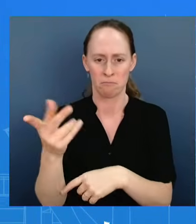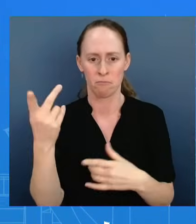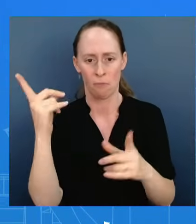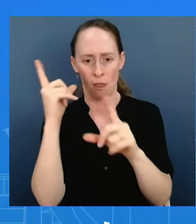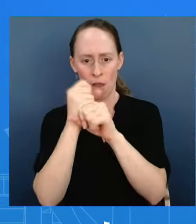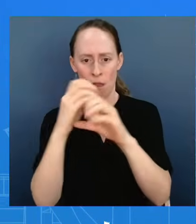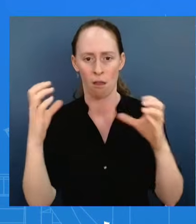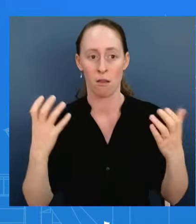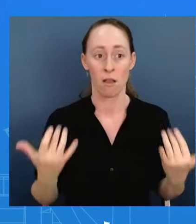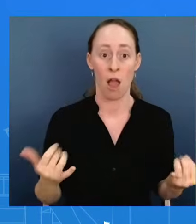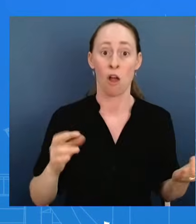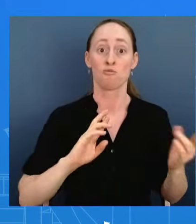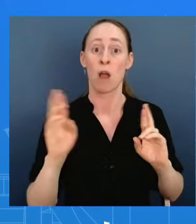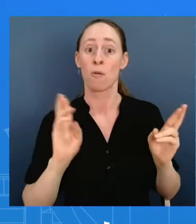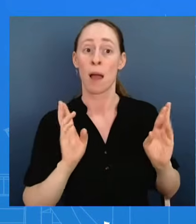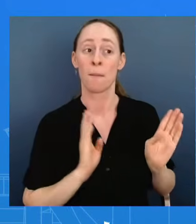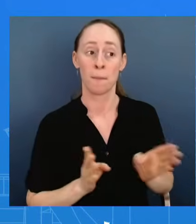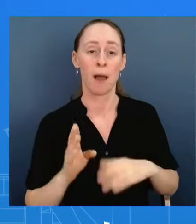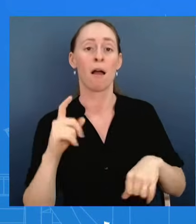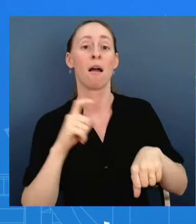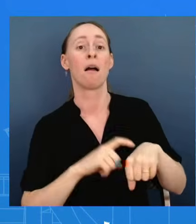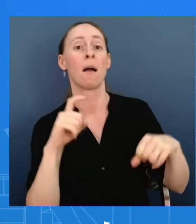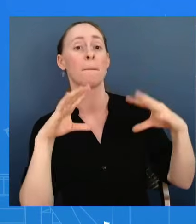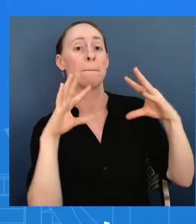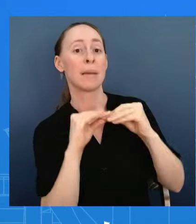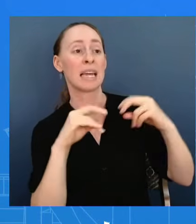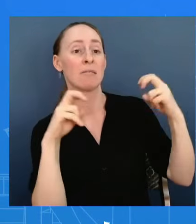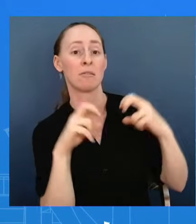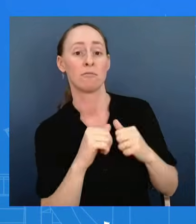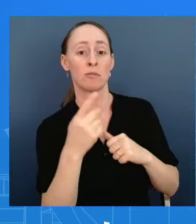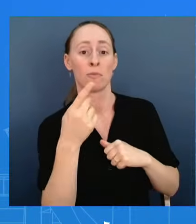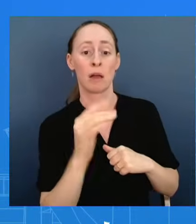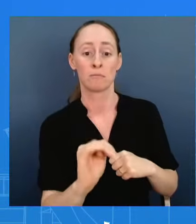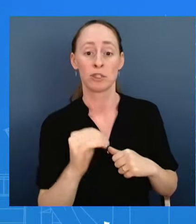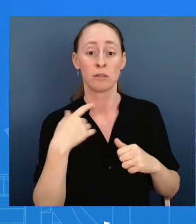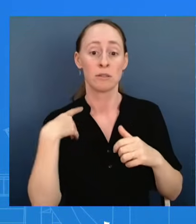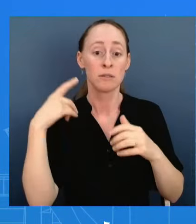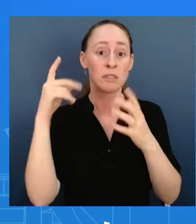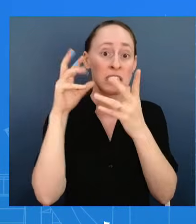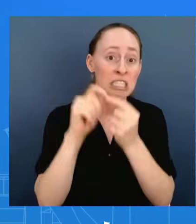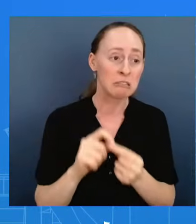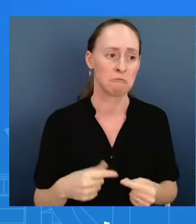The Press: And just second question. What additional pressure is the president willing to exert upon Netanyahu,